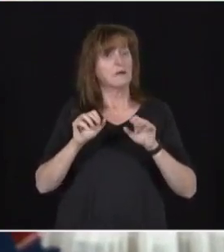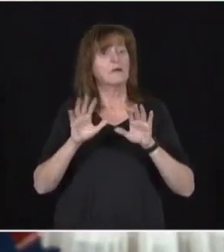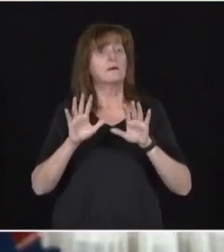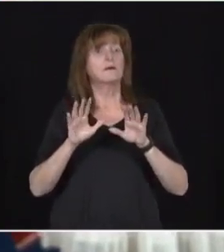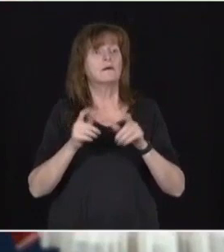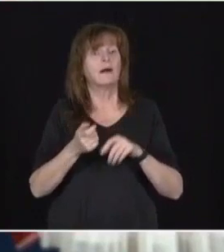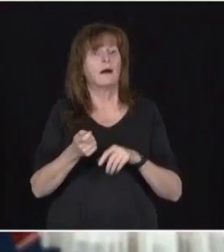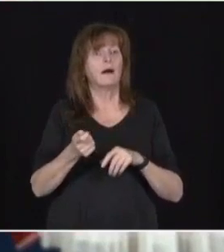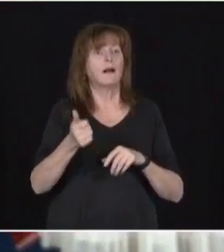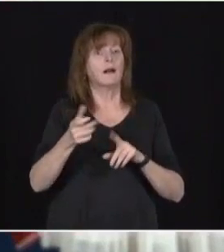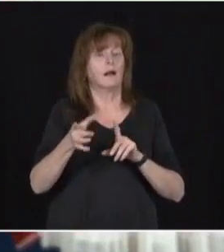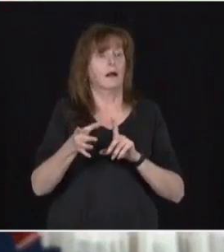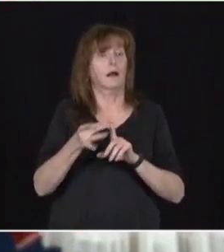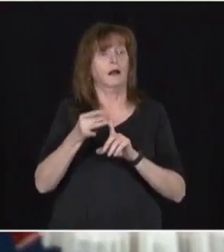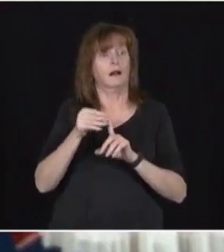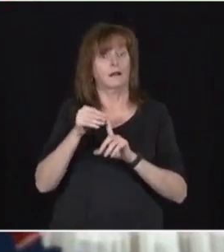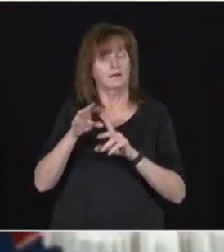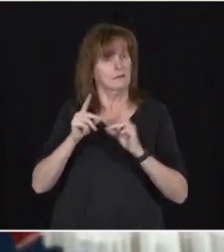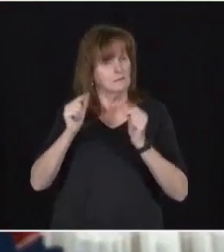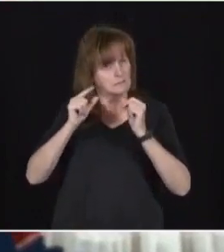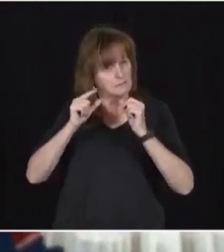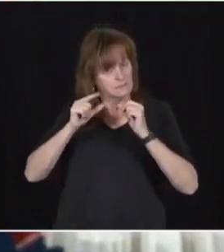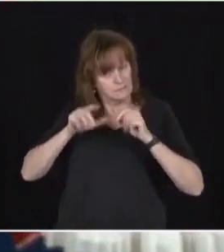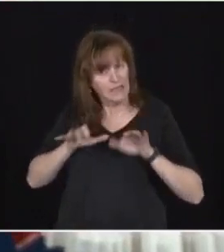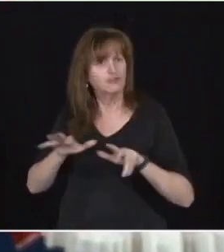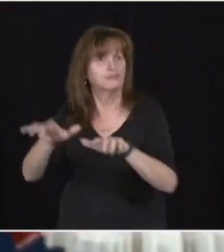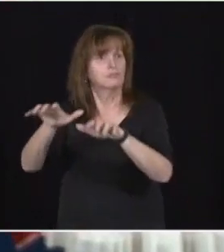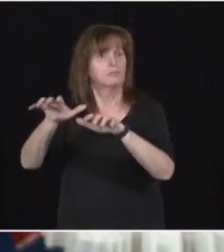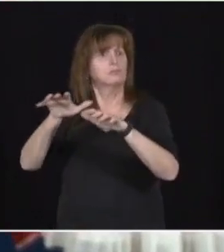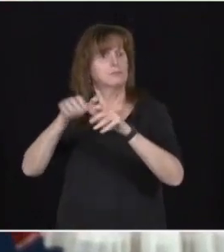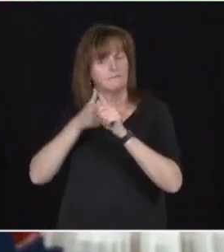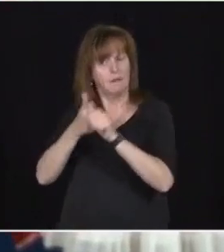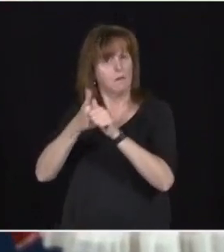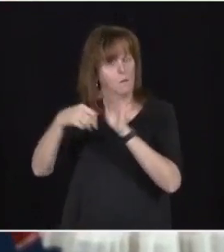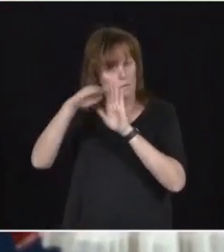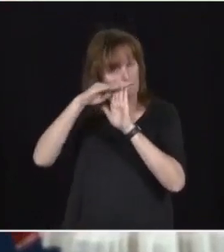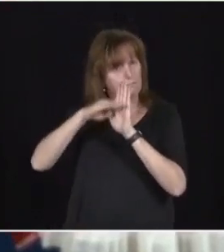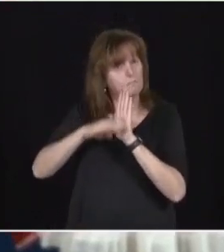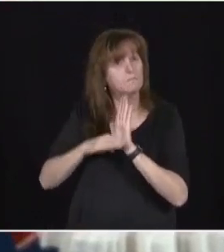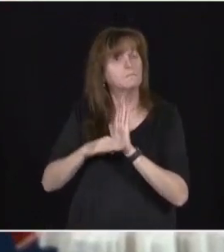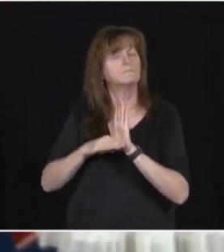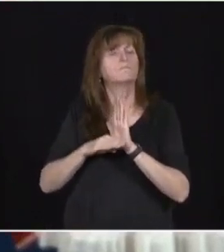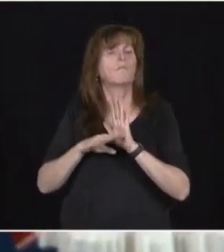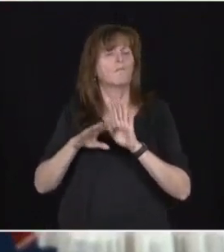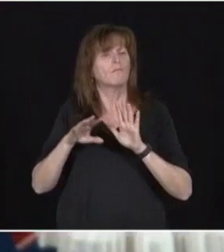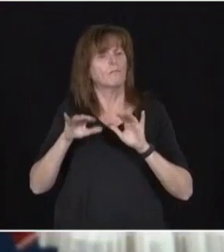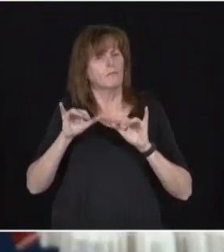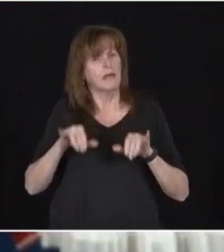When there has been outbreak, there has been action taken. That should inform the decision on the next step,